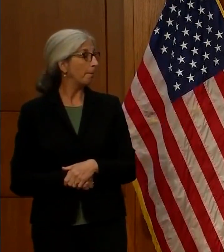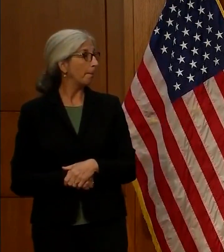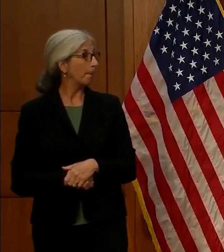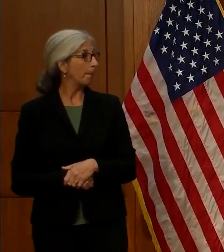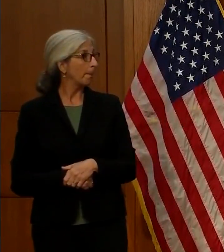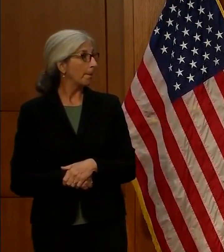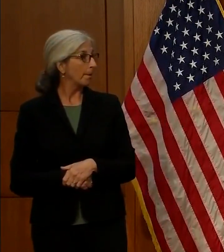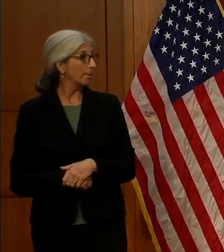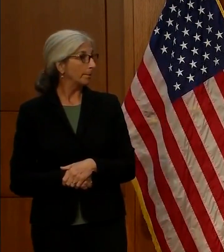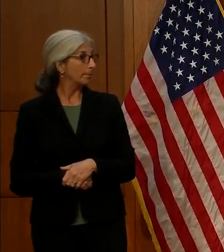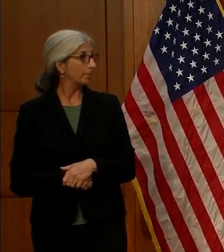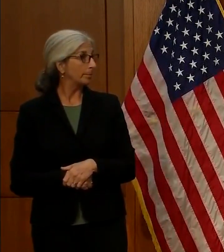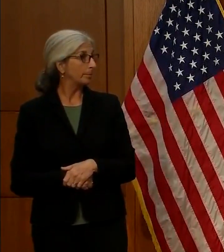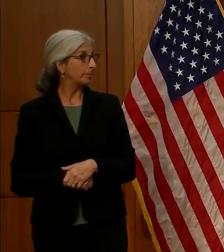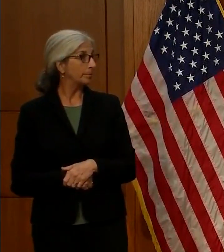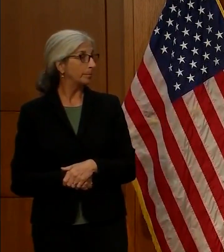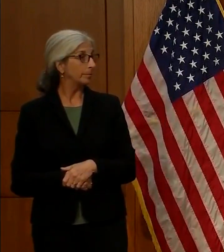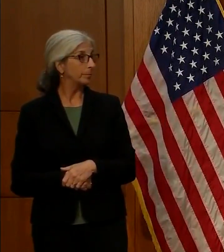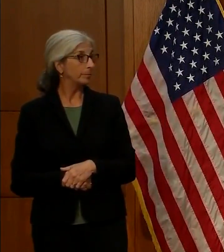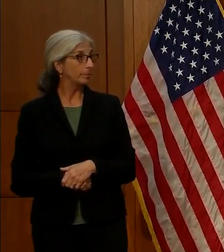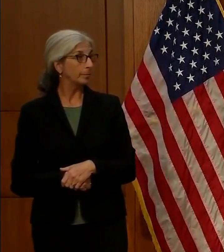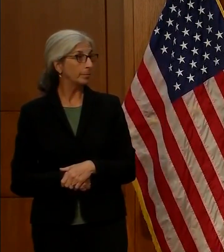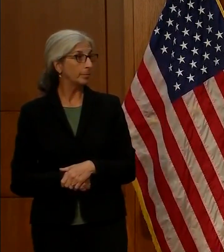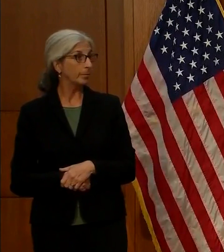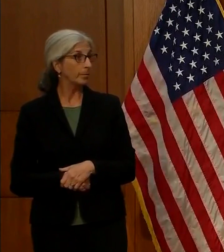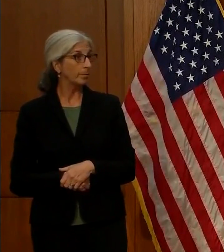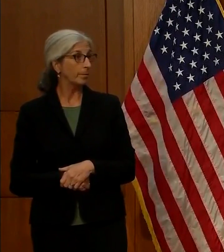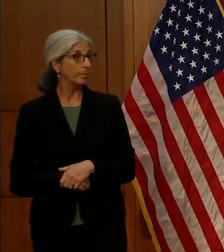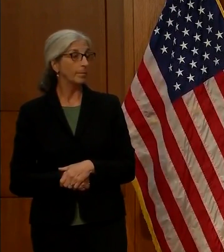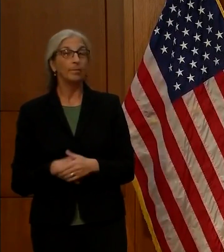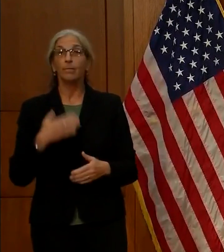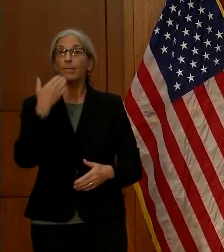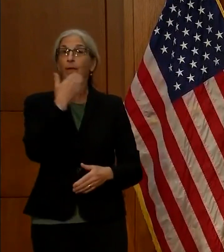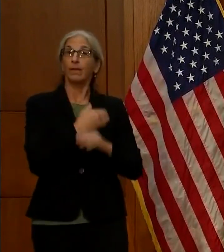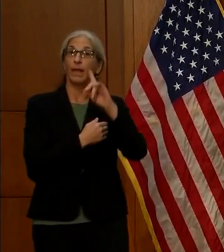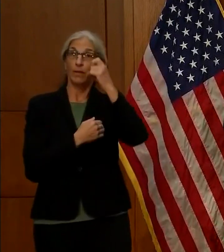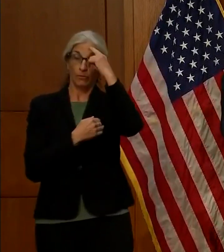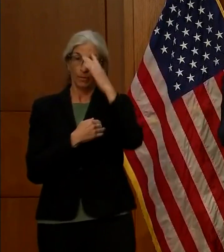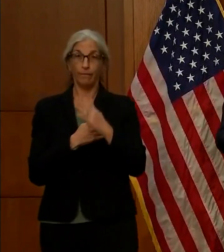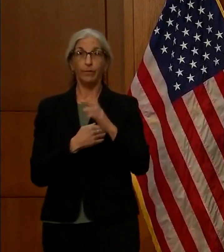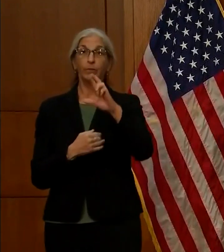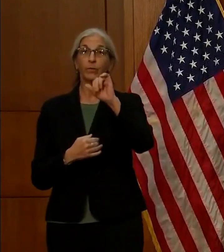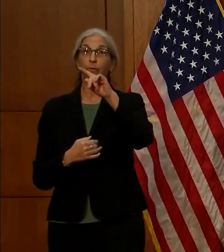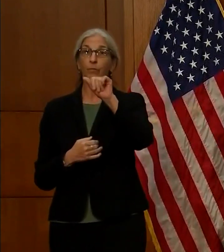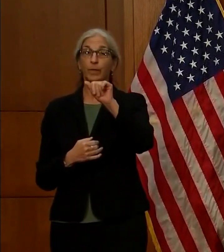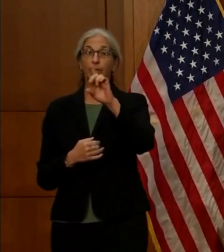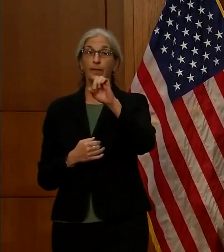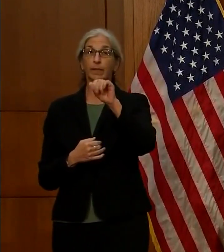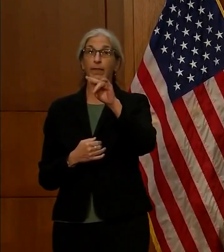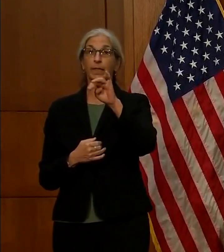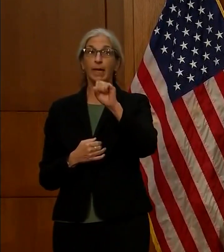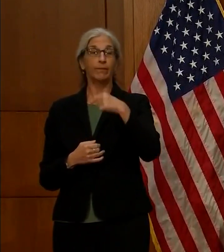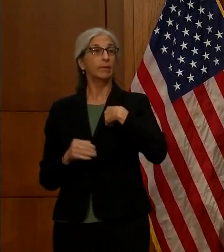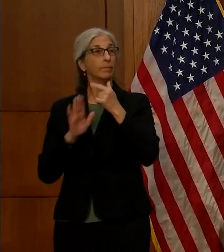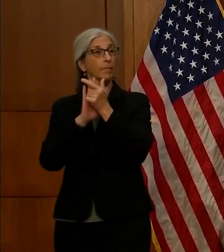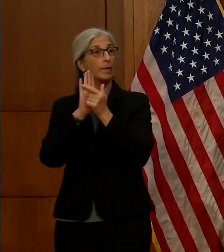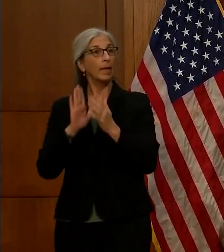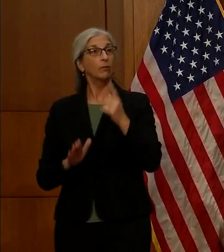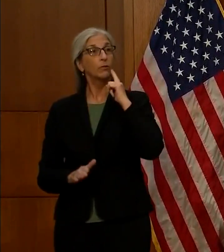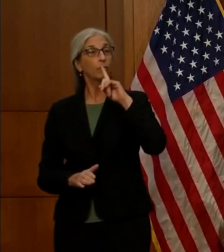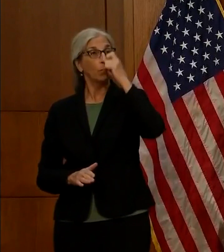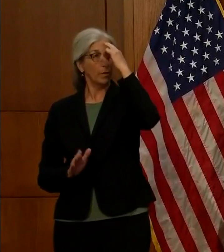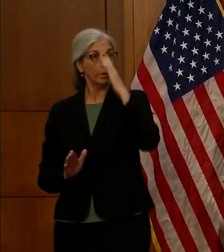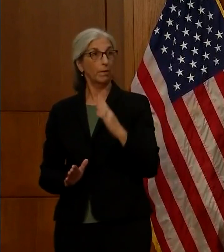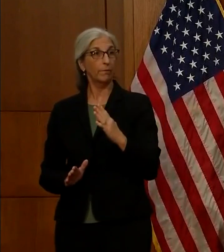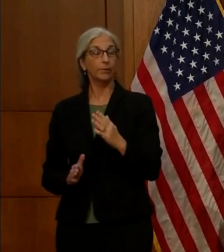THANK YOU. THANK YOU GOVERNOR